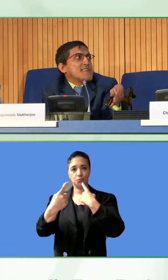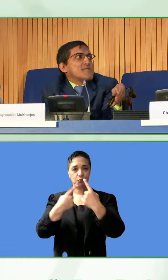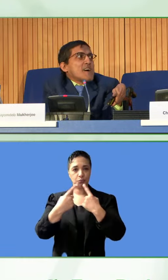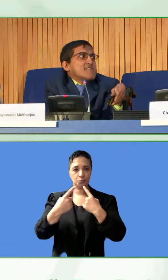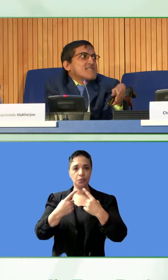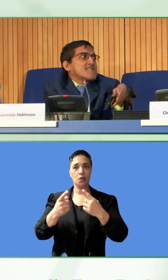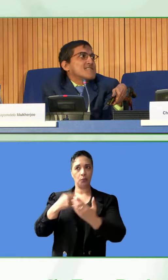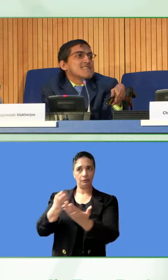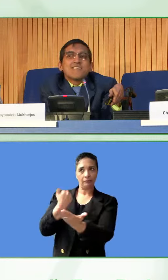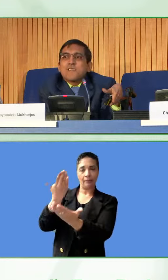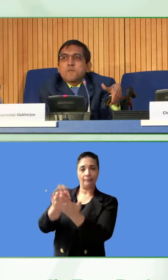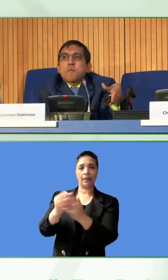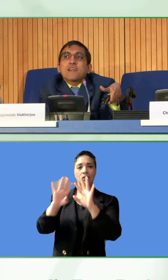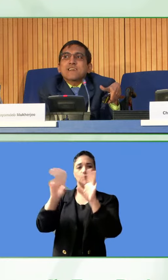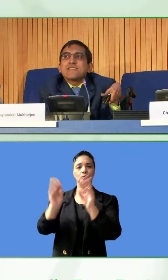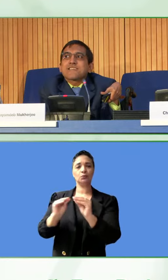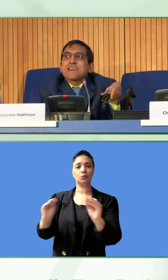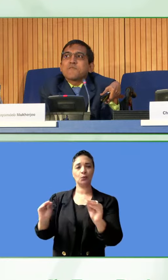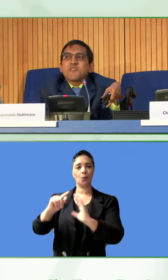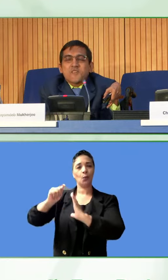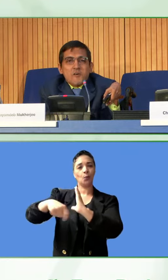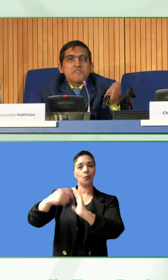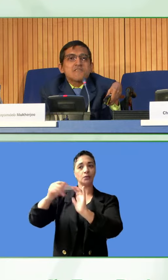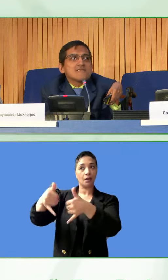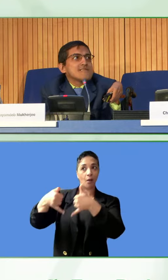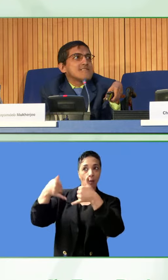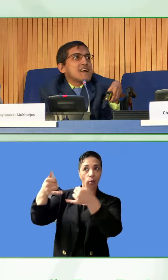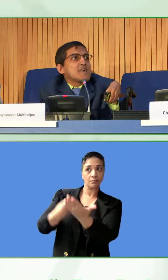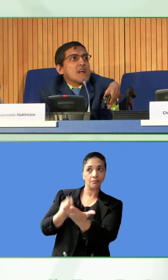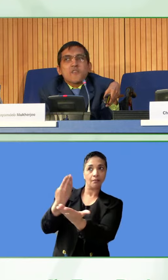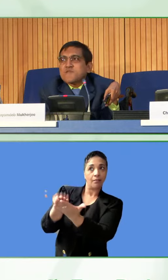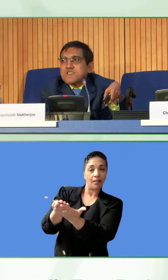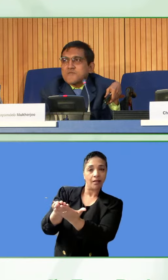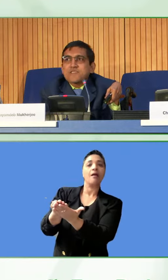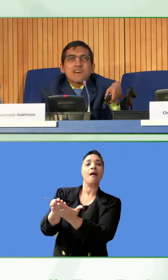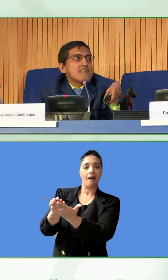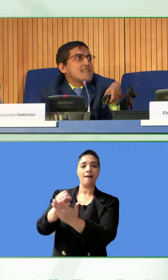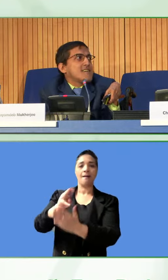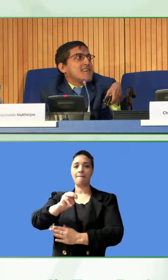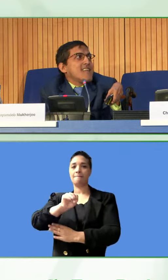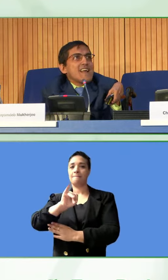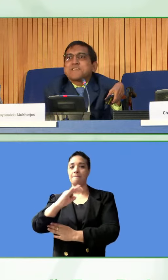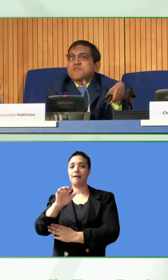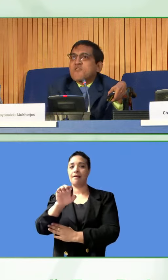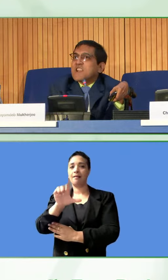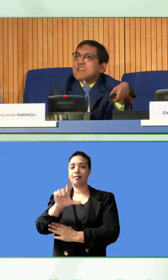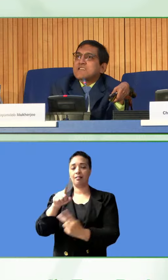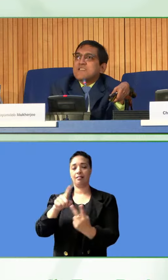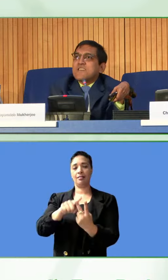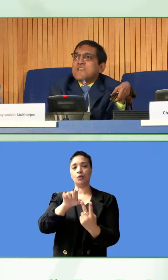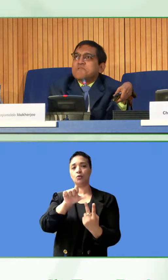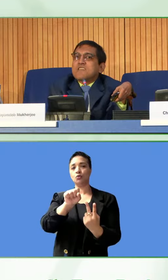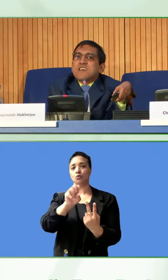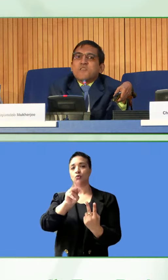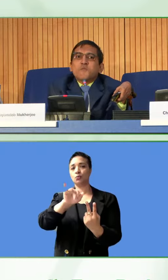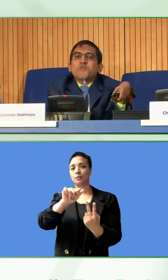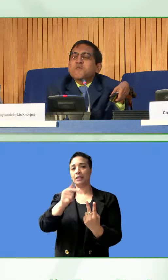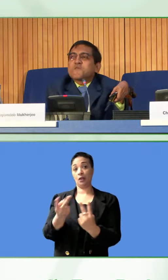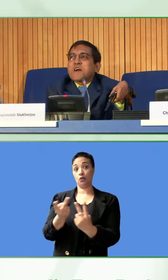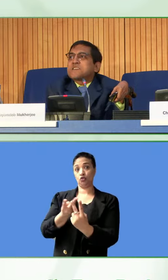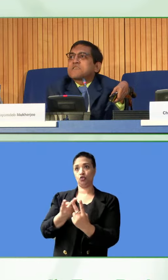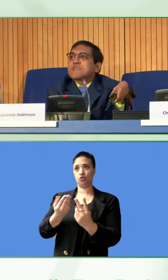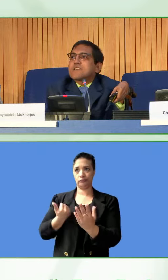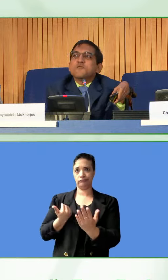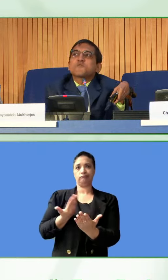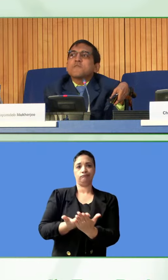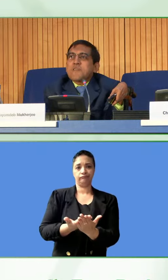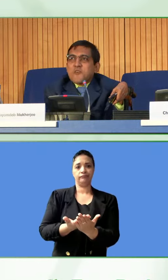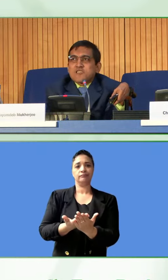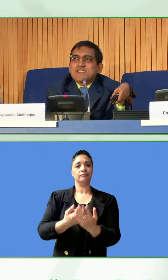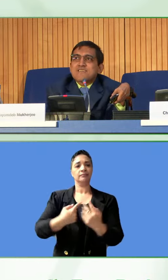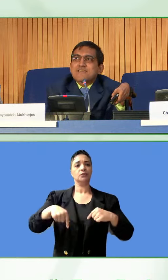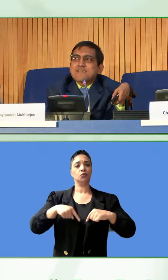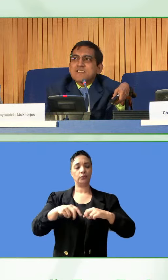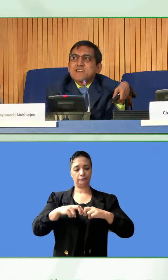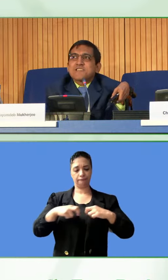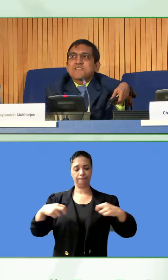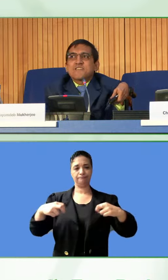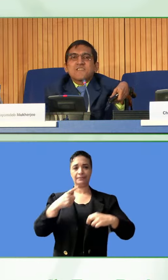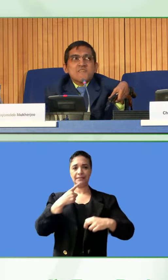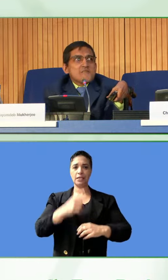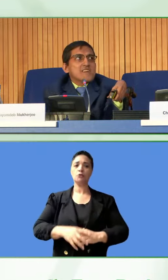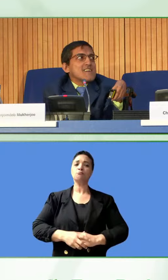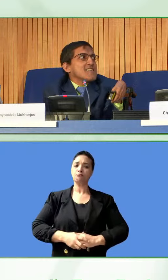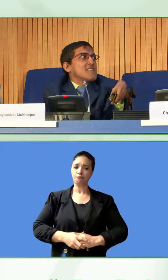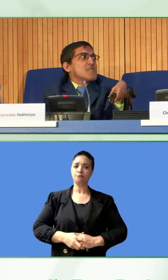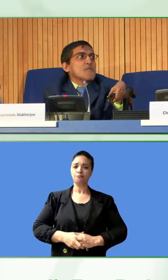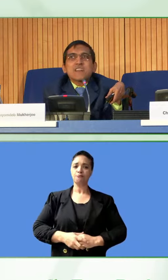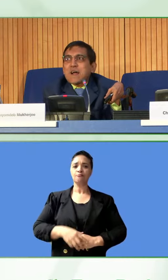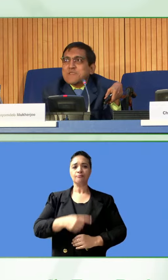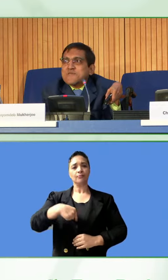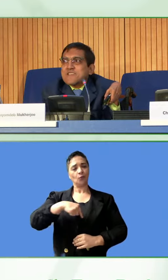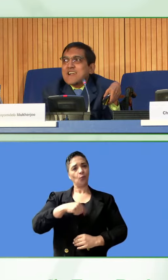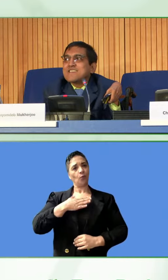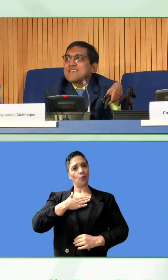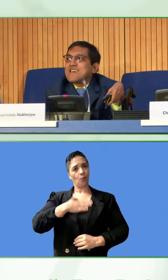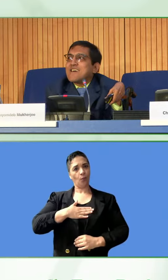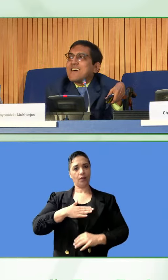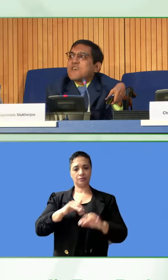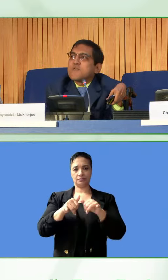And once Michael came on the call, we were like, we don't want you to be about this.